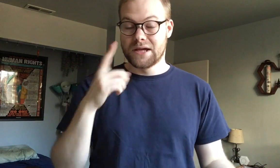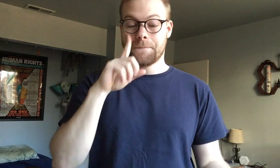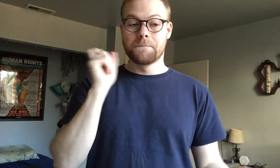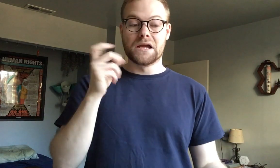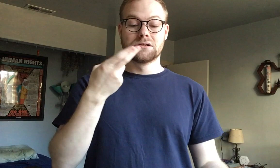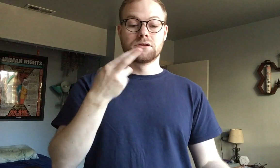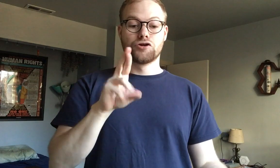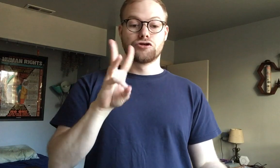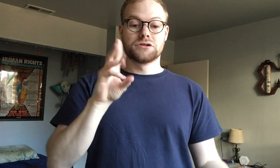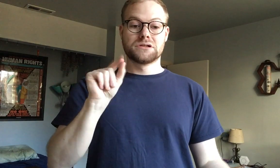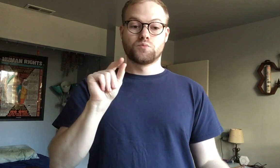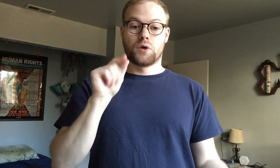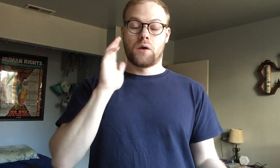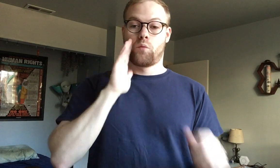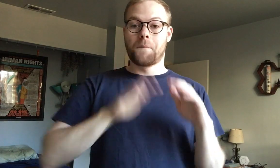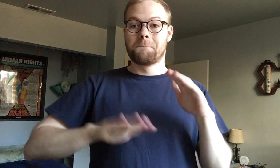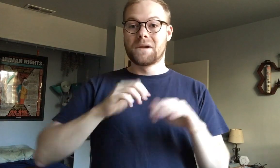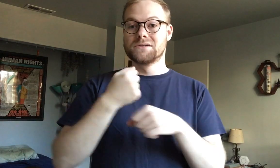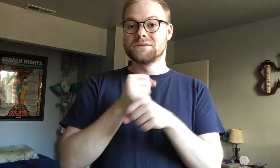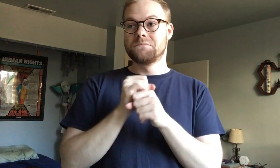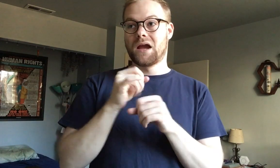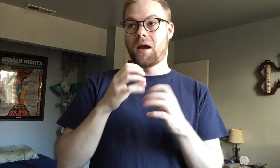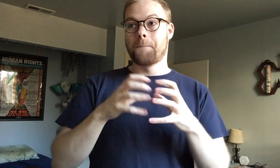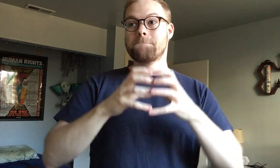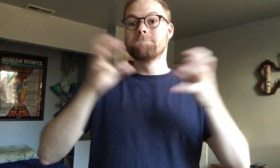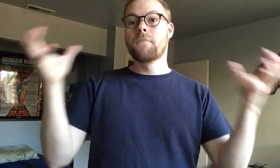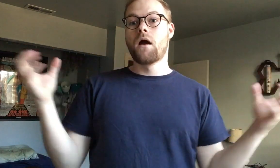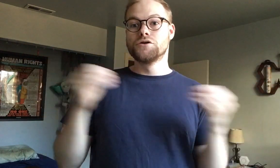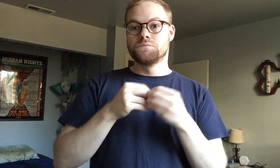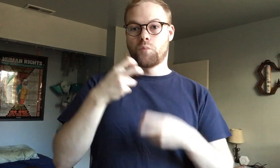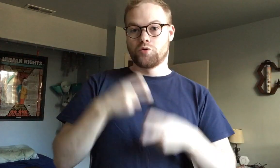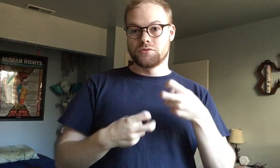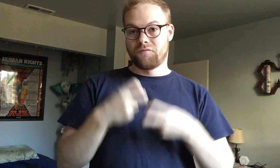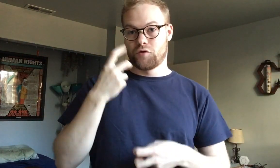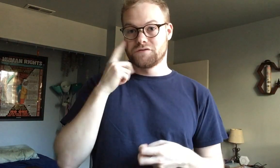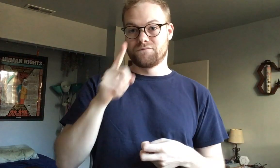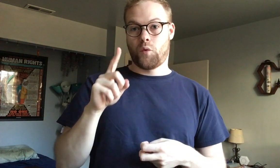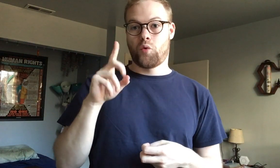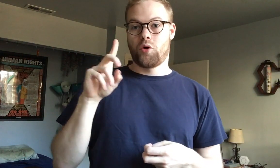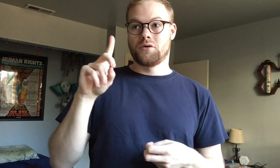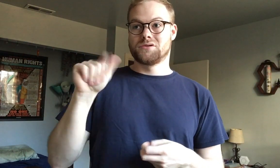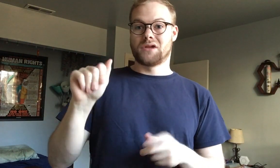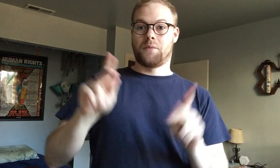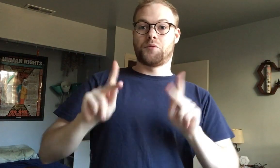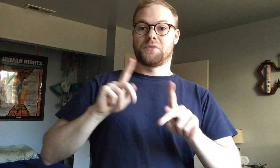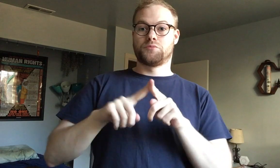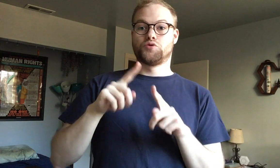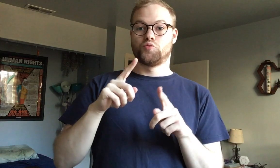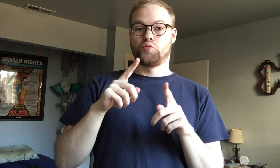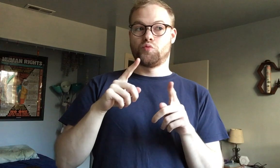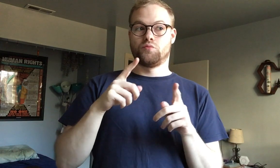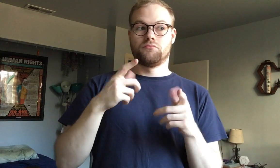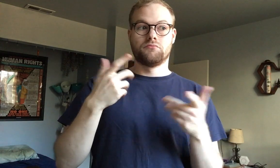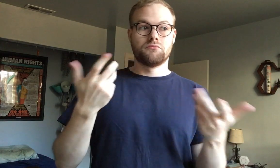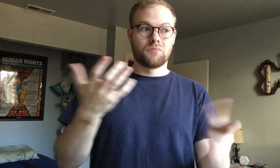Because HR 620 will basically make it much more difficult for disabled people to